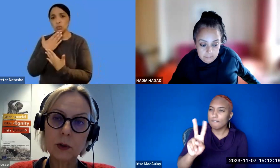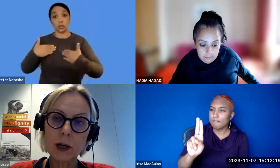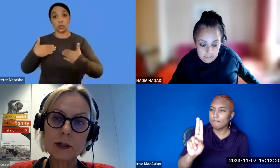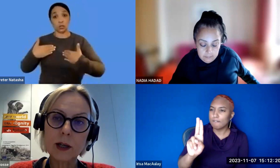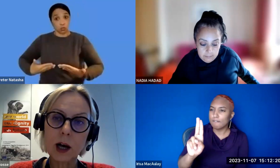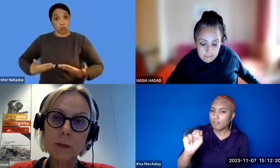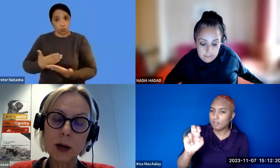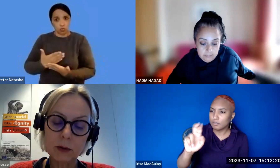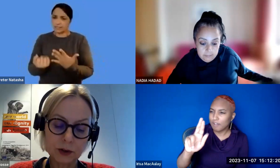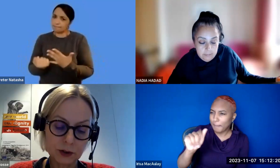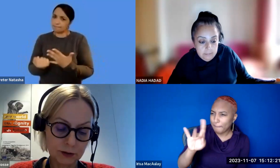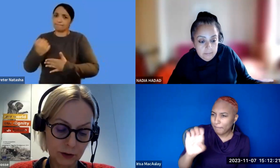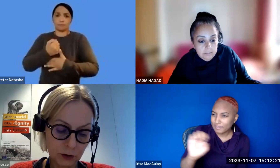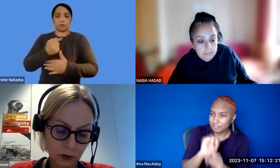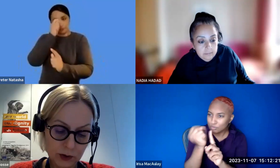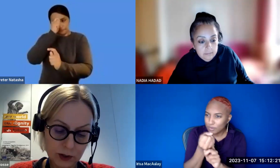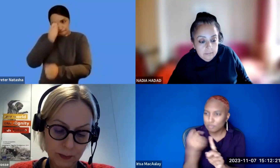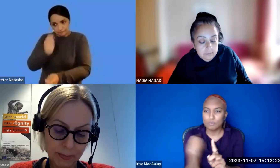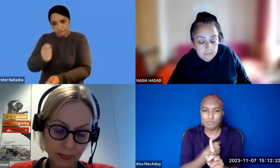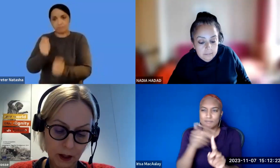Human rights are imperative of course.